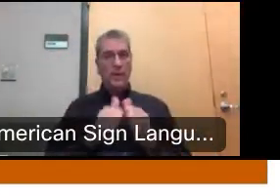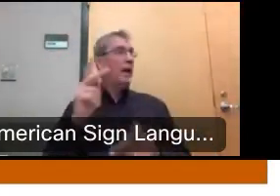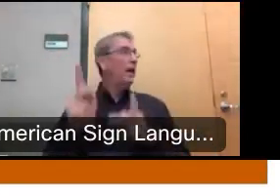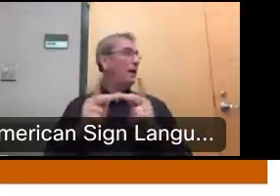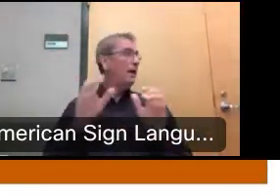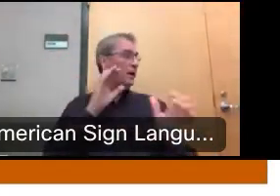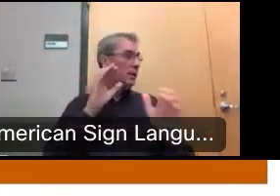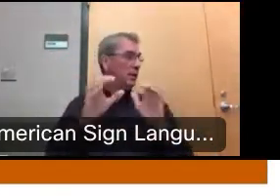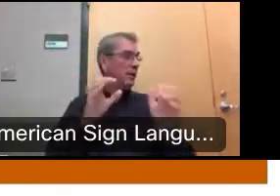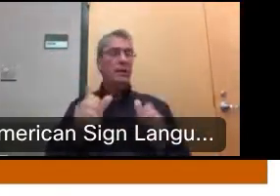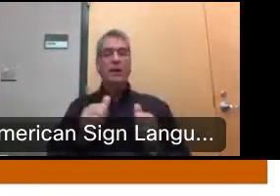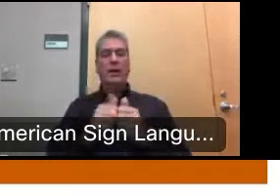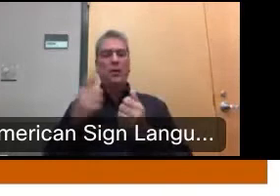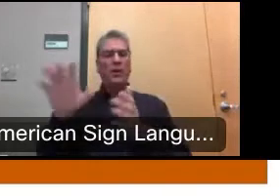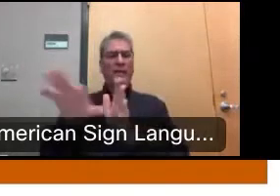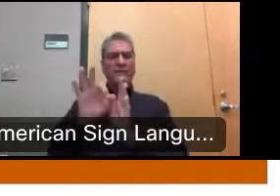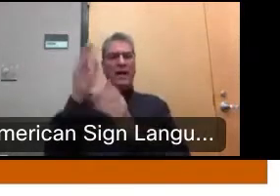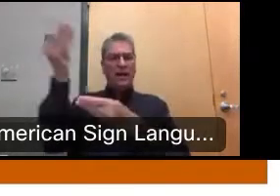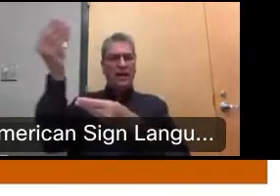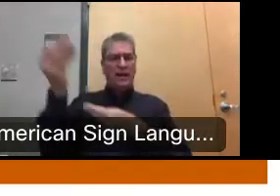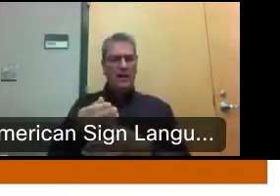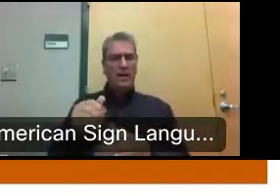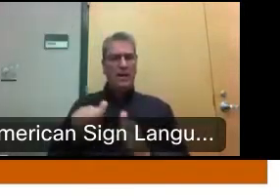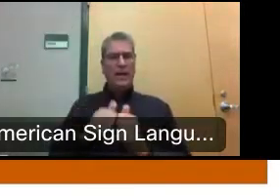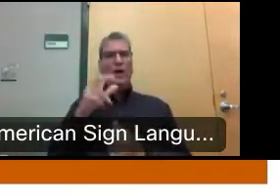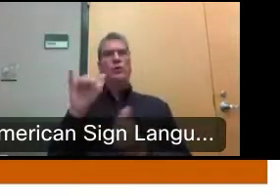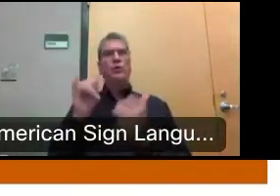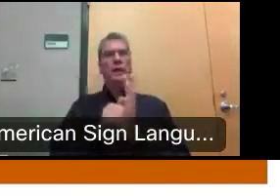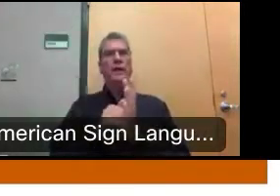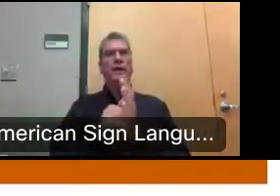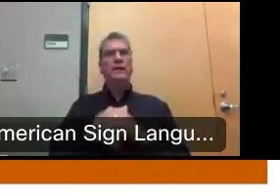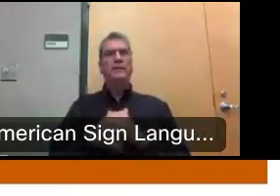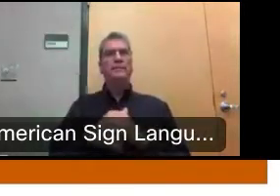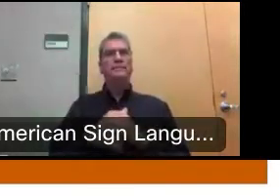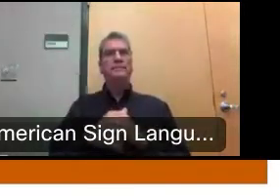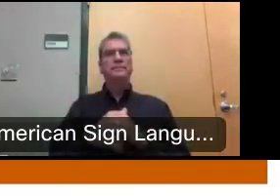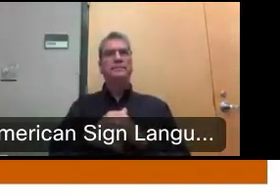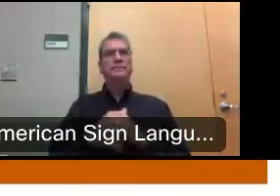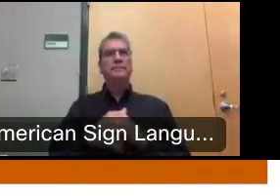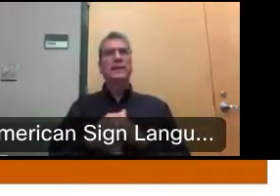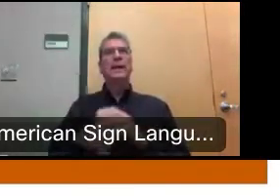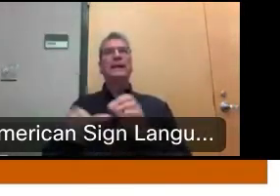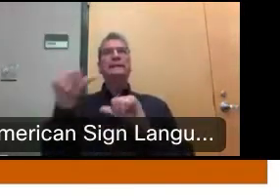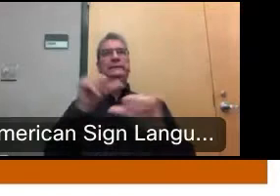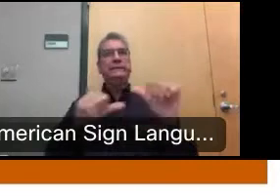and social media? Where do they find that information? How do we develop more effective health com campaigns? And so the science piece is particularly important.